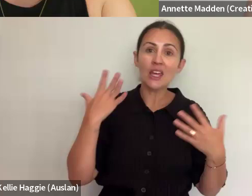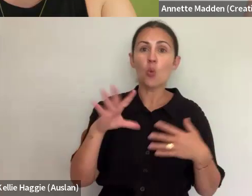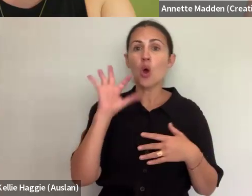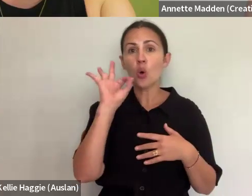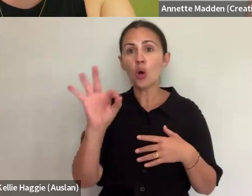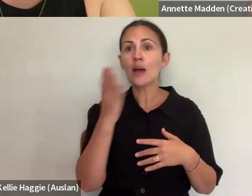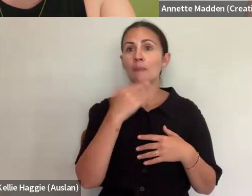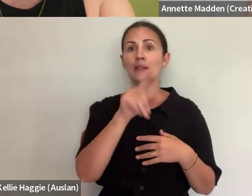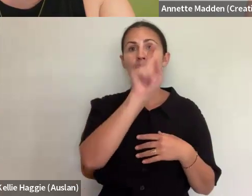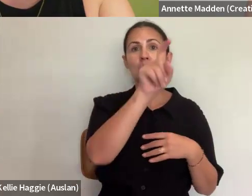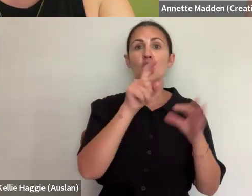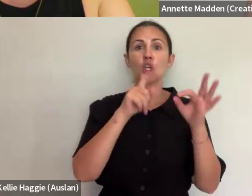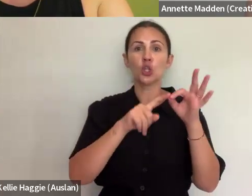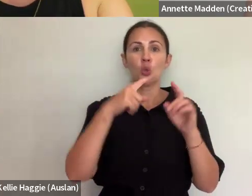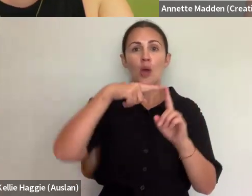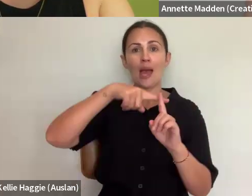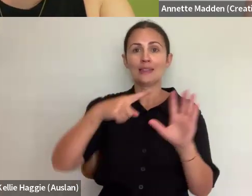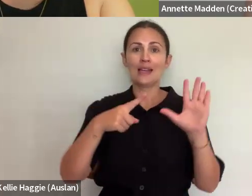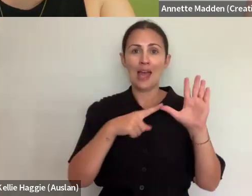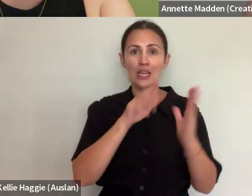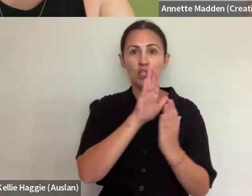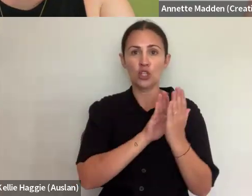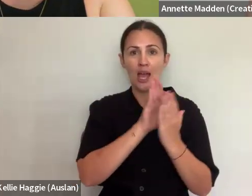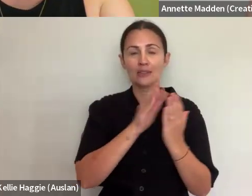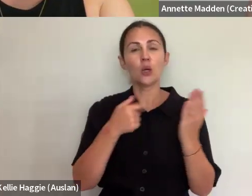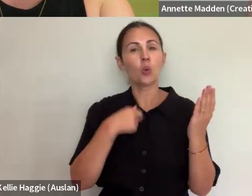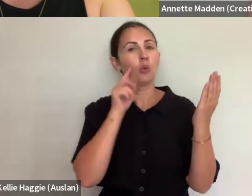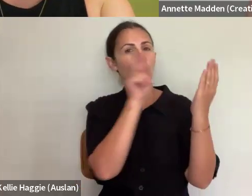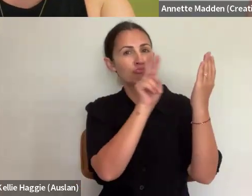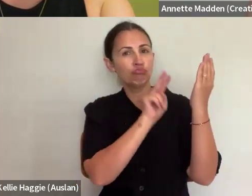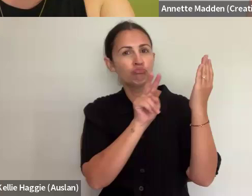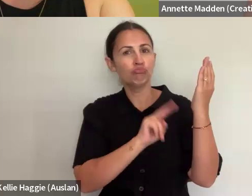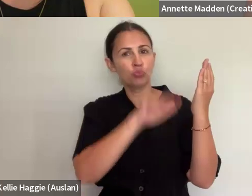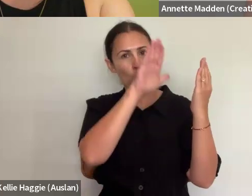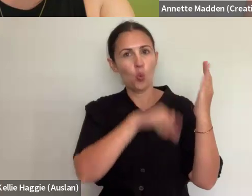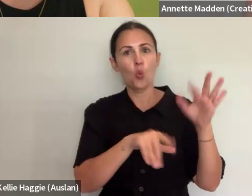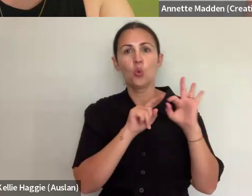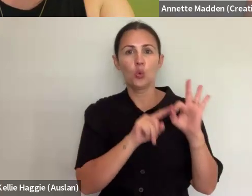to attend. Please also, you know, whenever an idea comes into your head or a